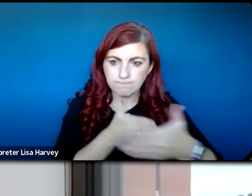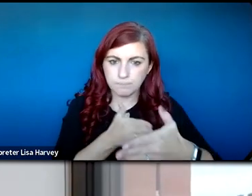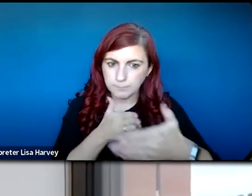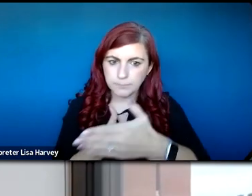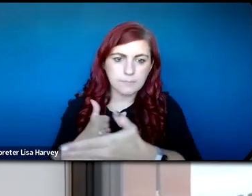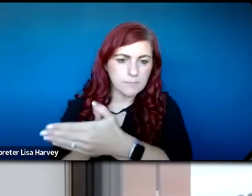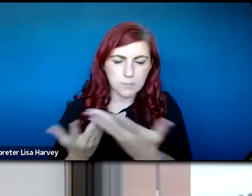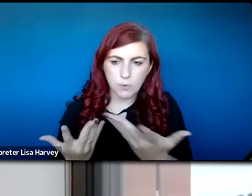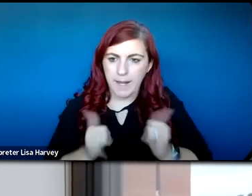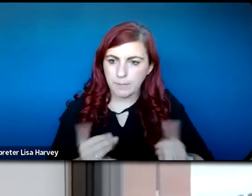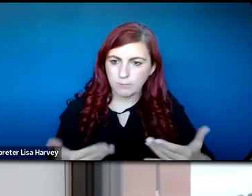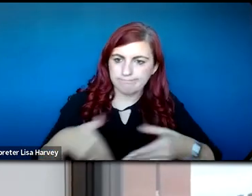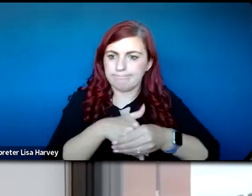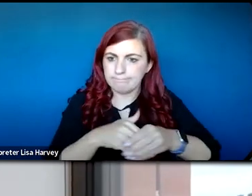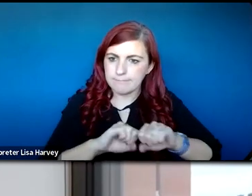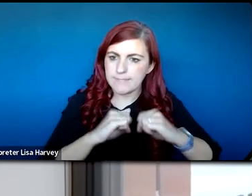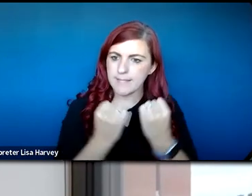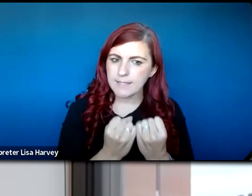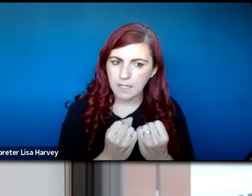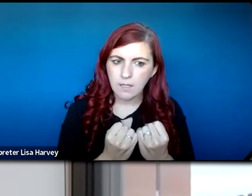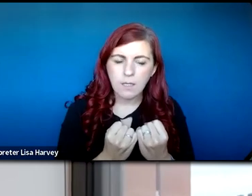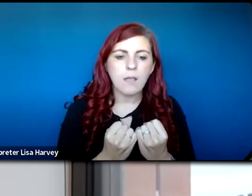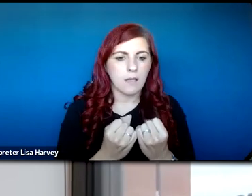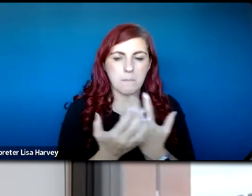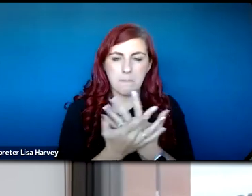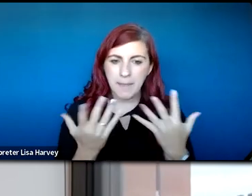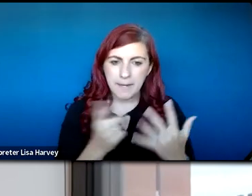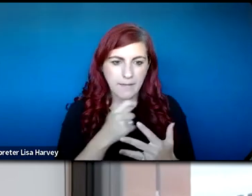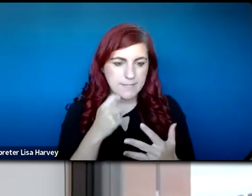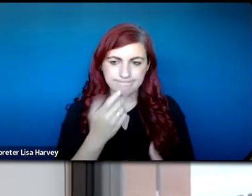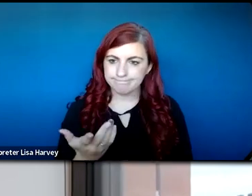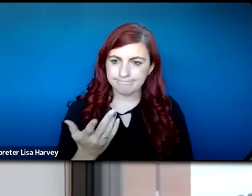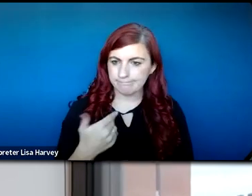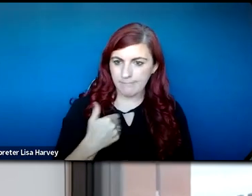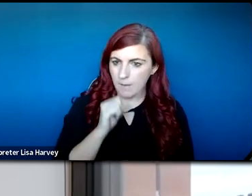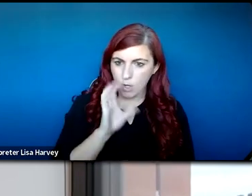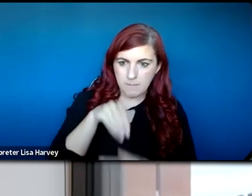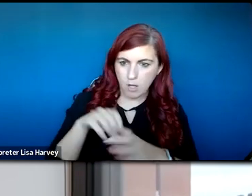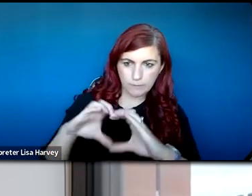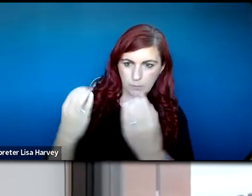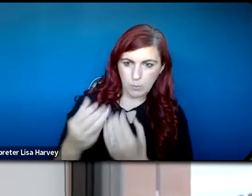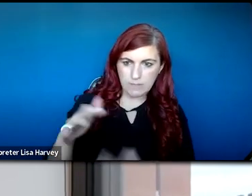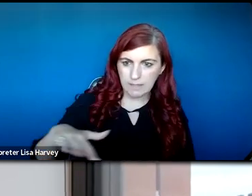participating fully in society. Many report that they do not feel part of their communities and have worryingly